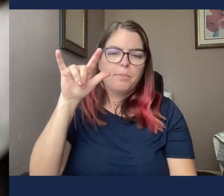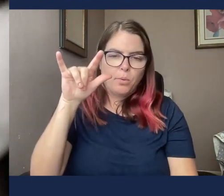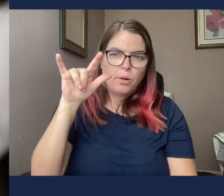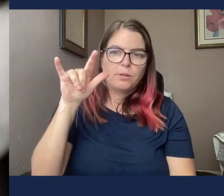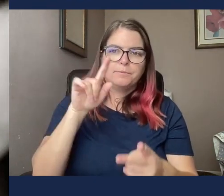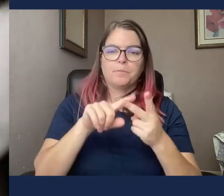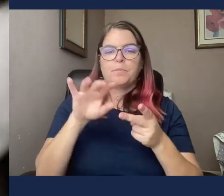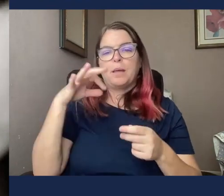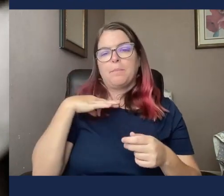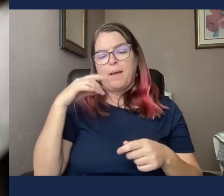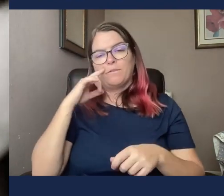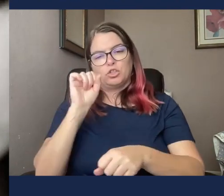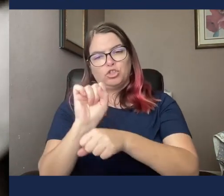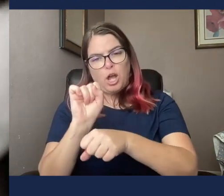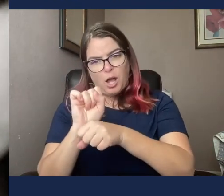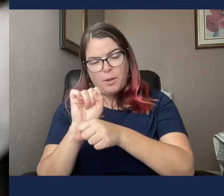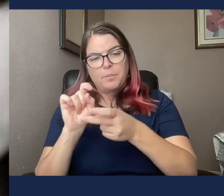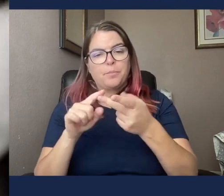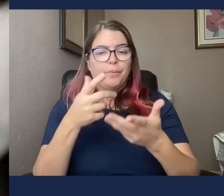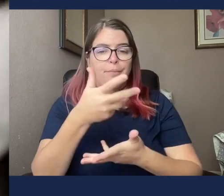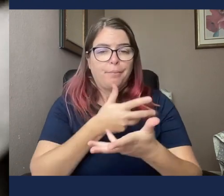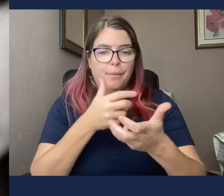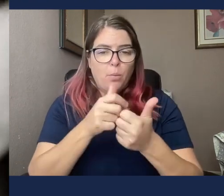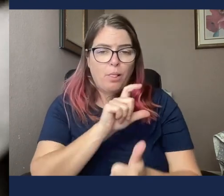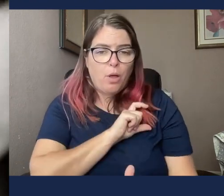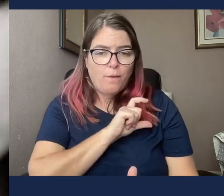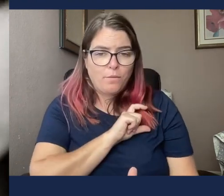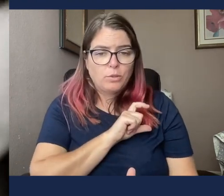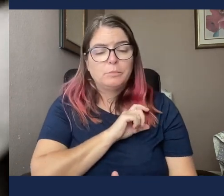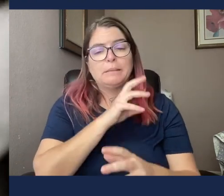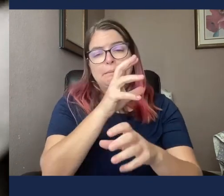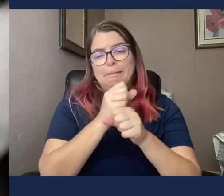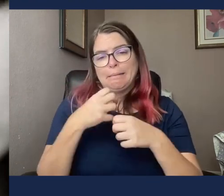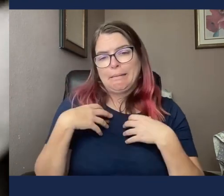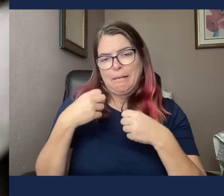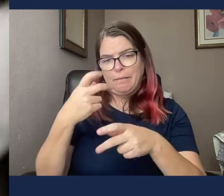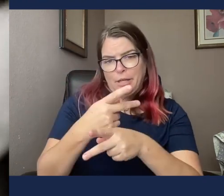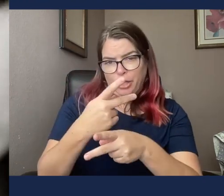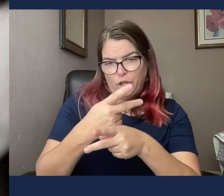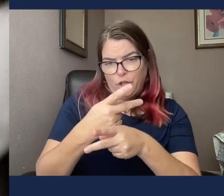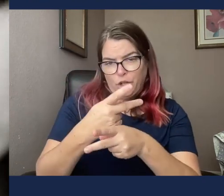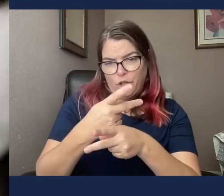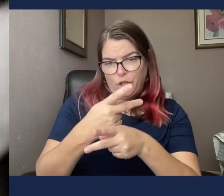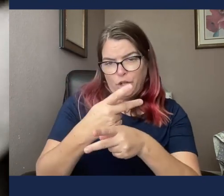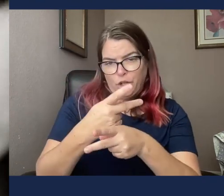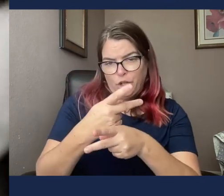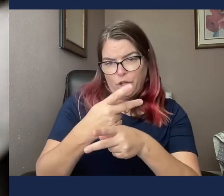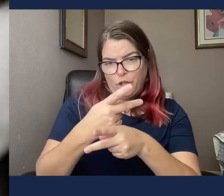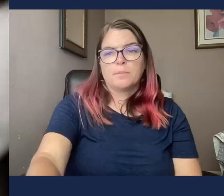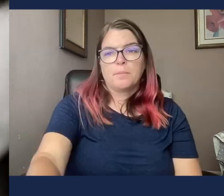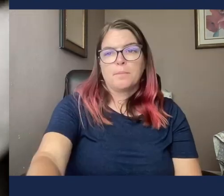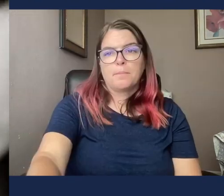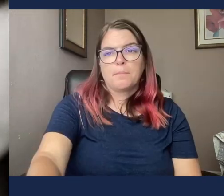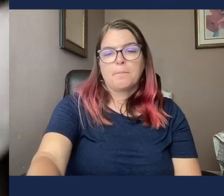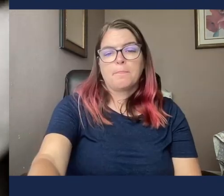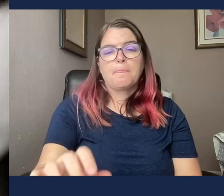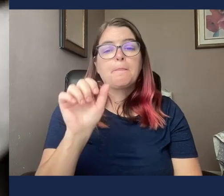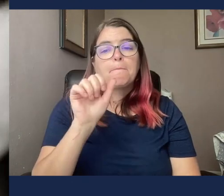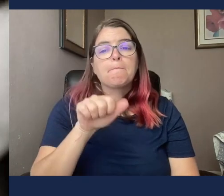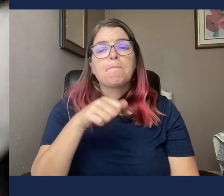attitudes, in this case toward Muslims. Very recently, next slide, according to a major civil rights organization, there